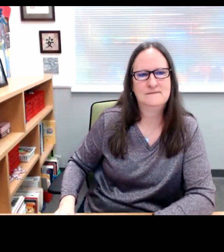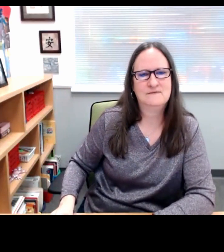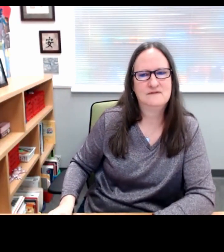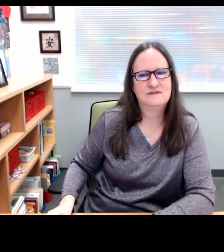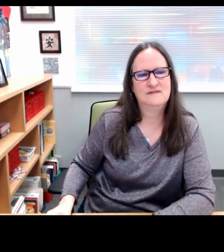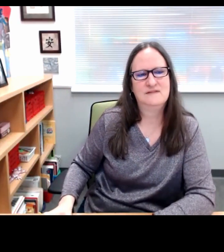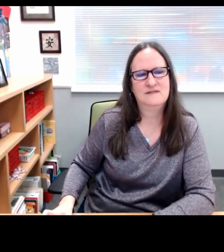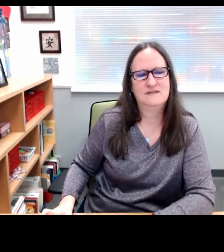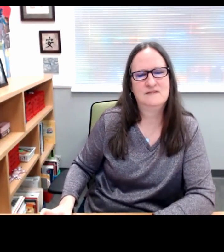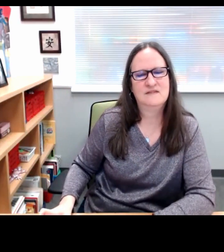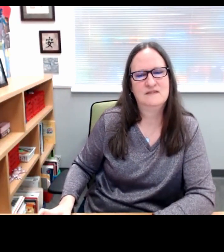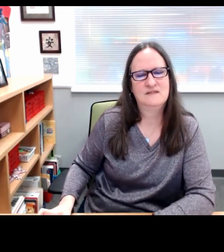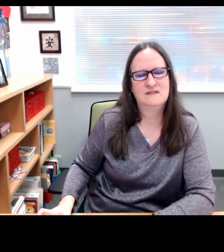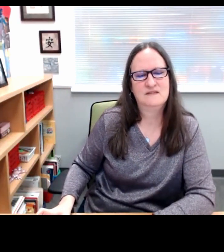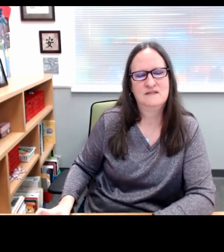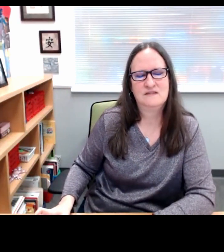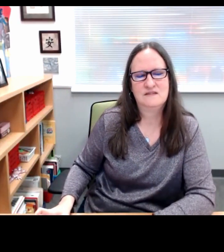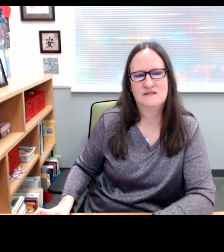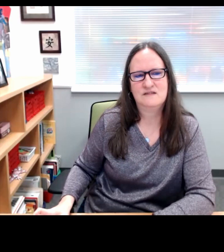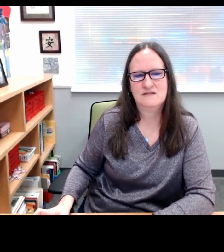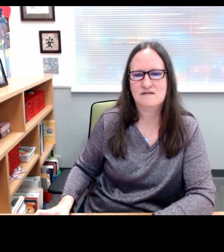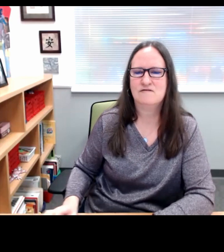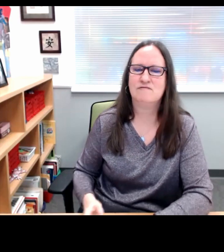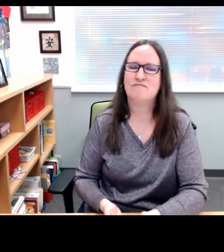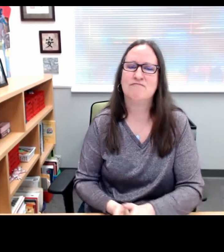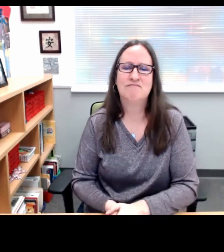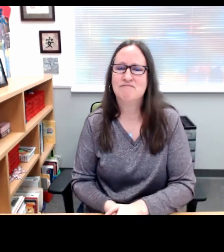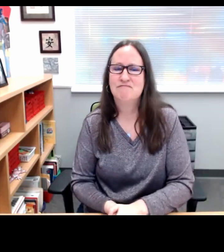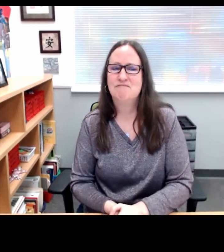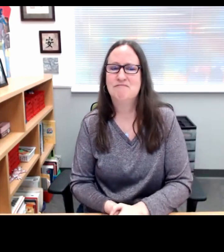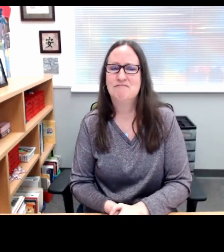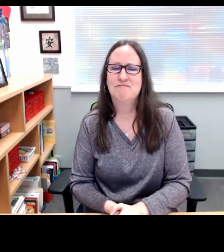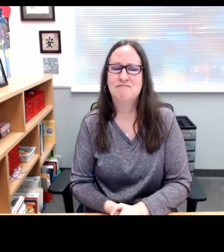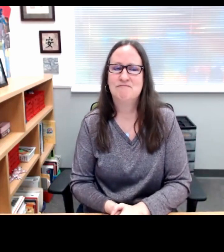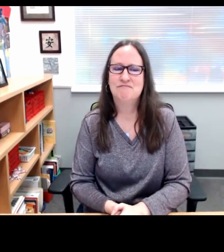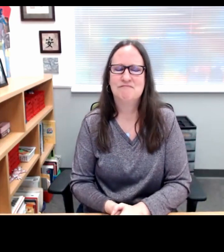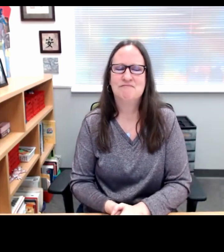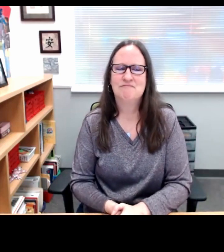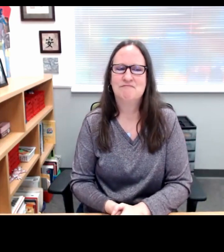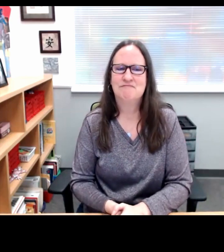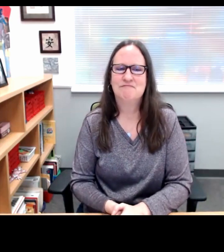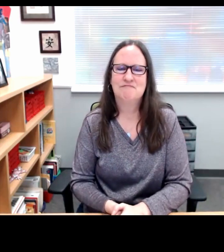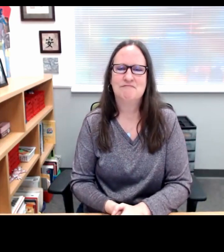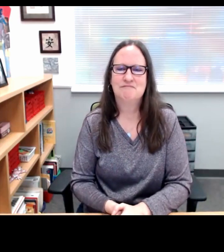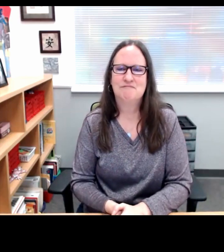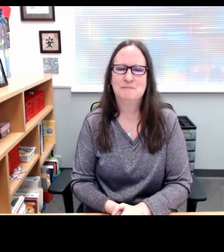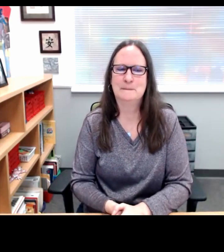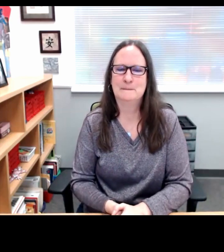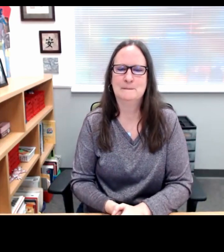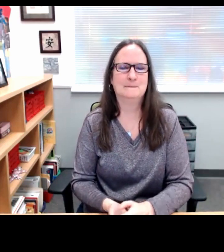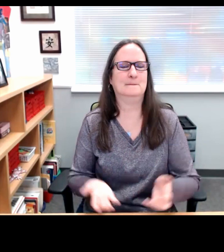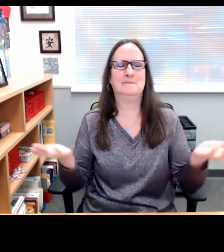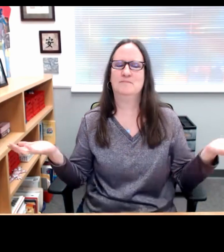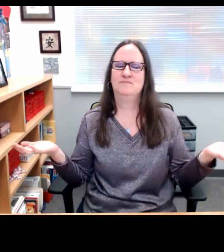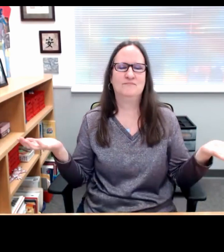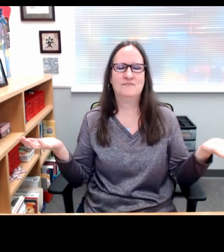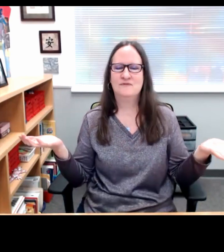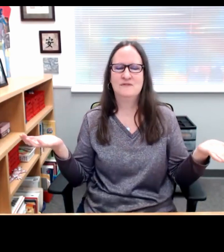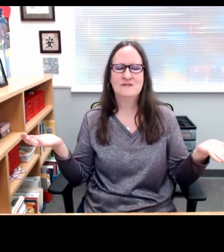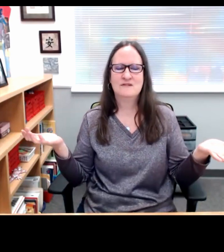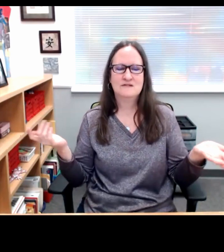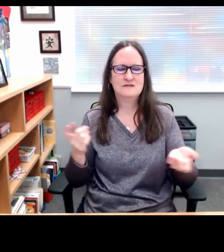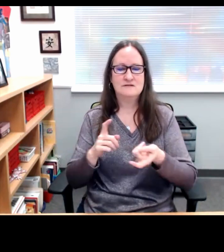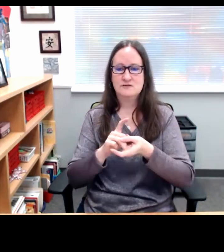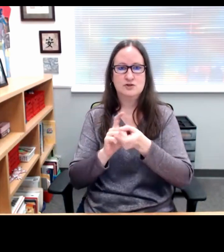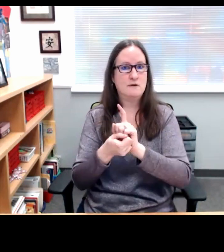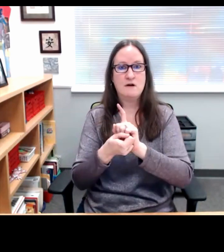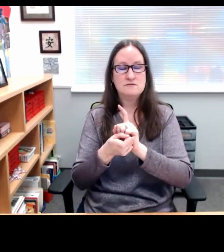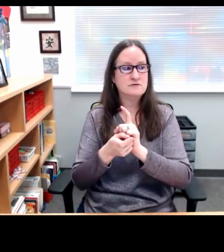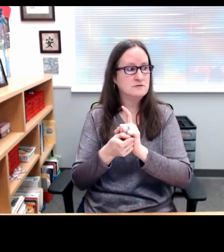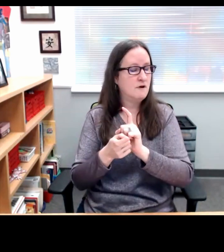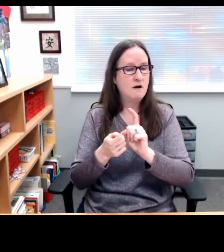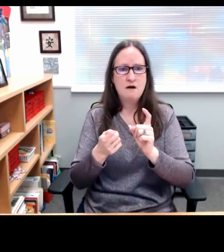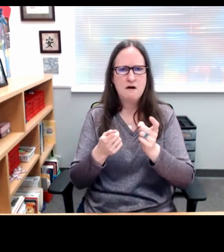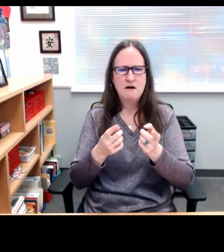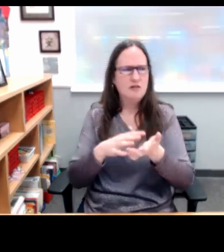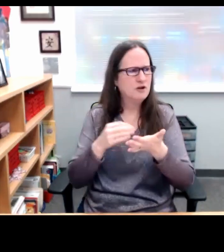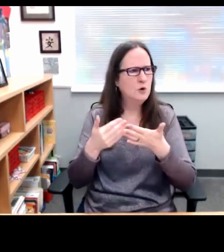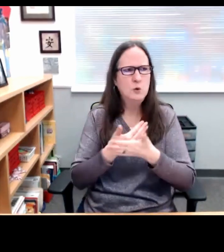So it's a matter of trying to find the good.